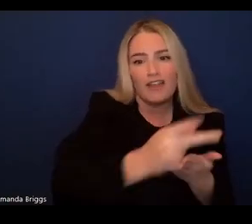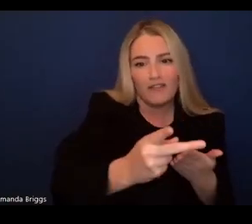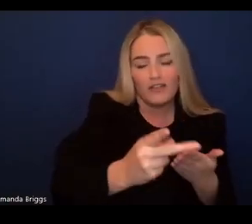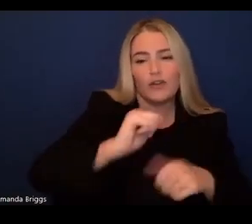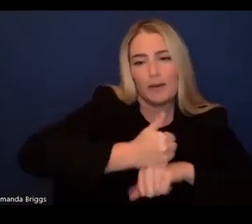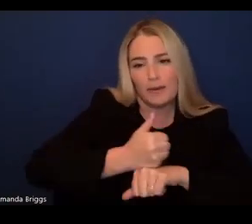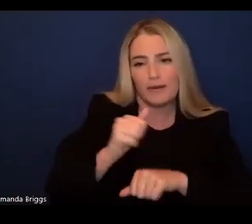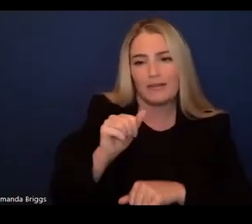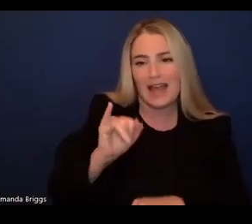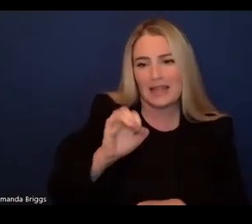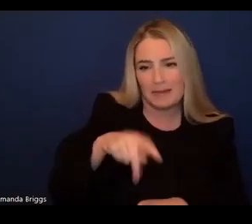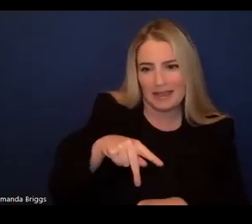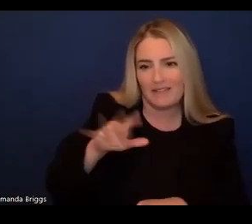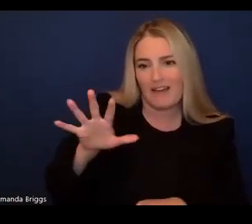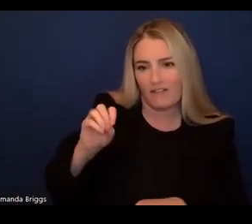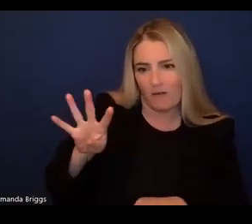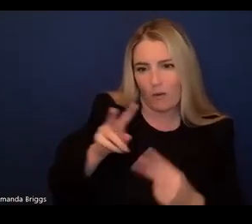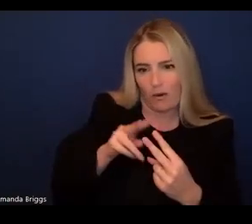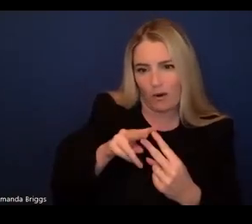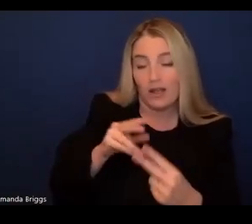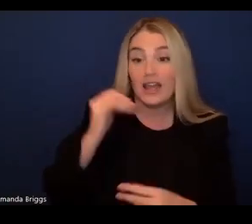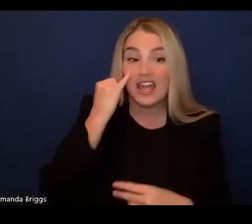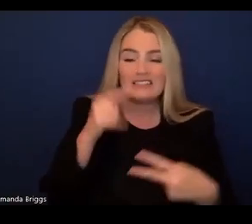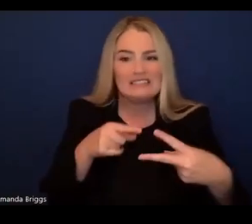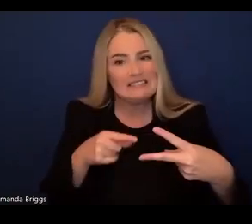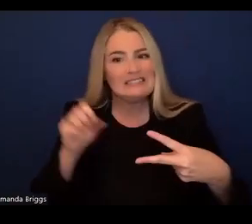If the IEP team answers yes to either of these questions,